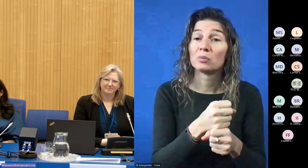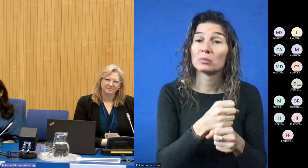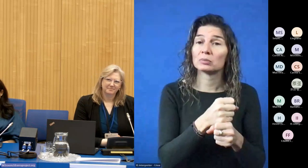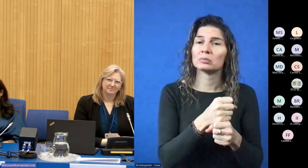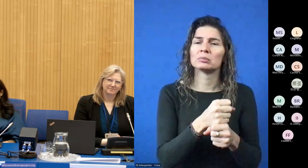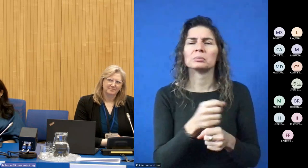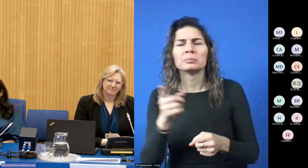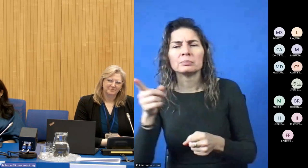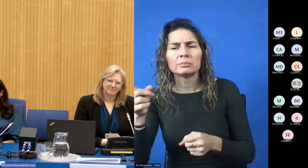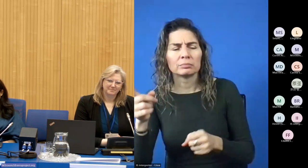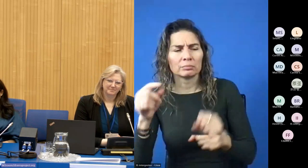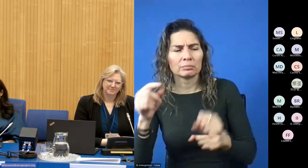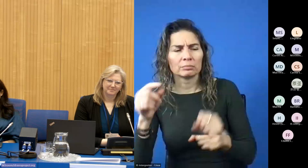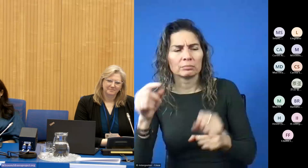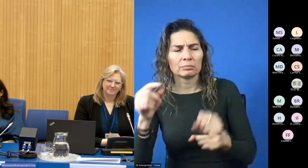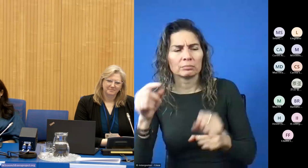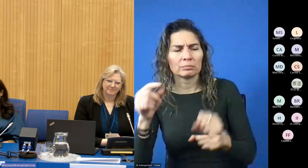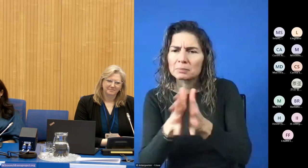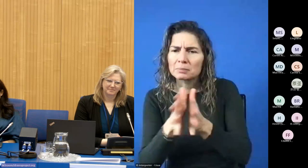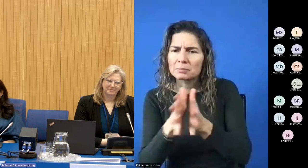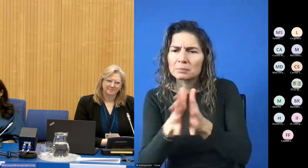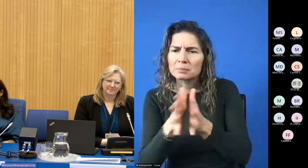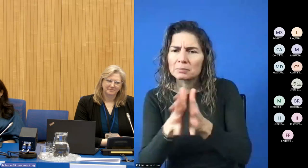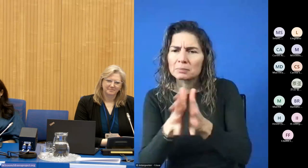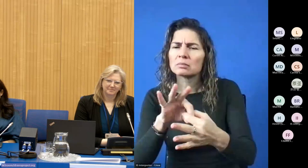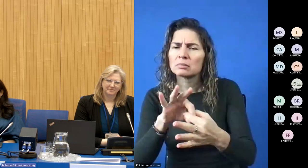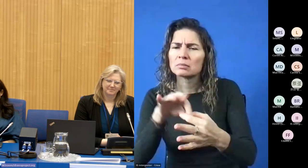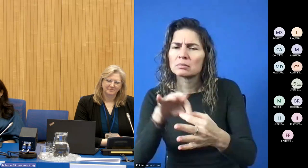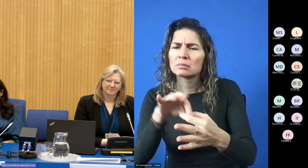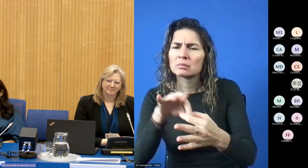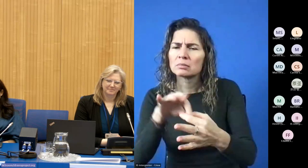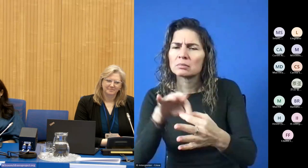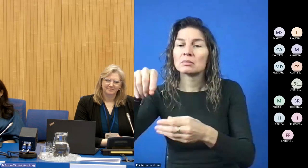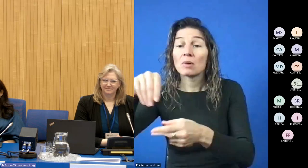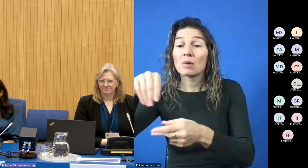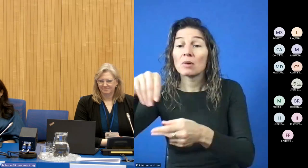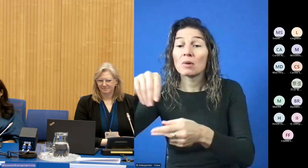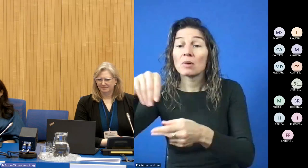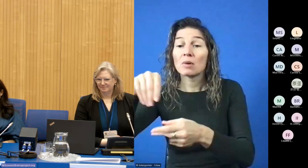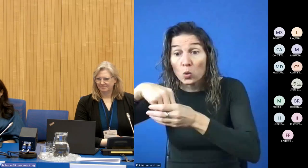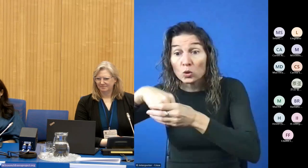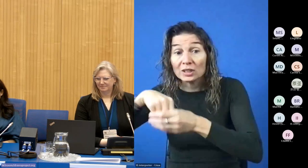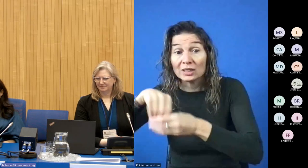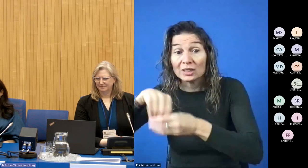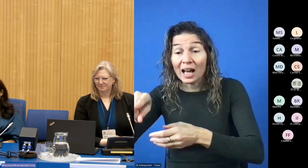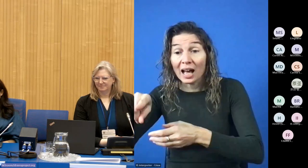the process of content creation, and the role of that in the creation of Sinai which content,